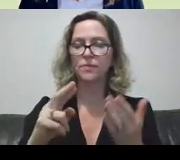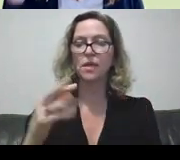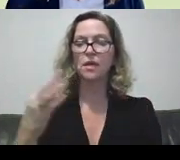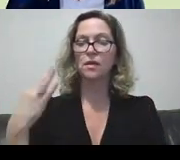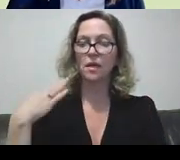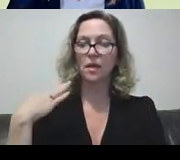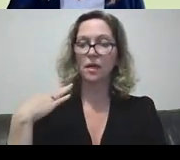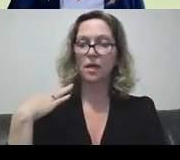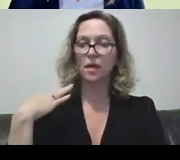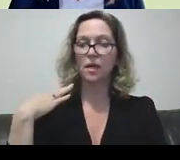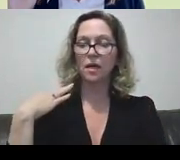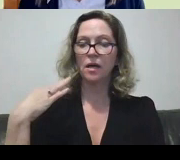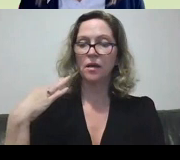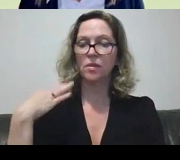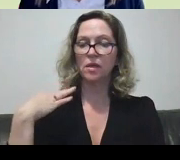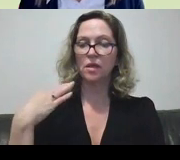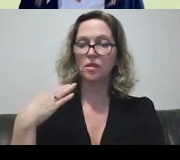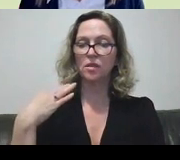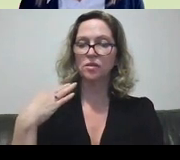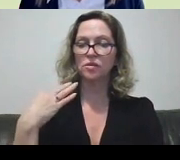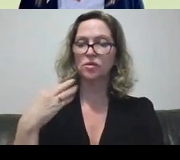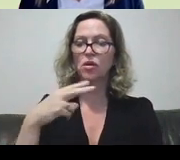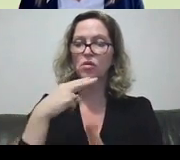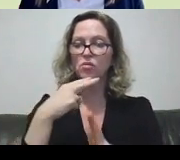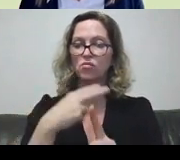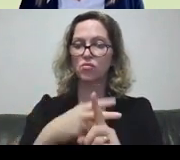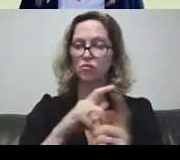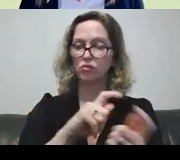to which the decision under the review changed is at